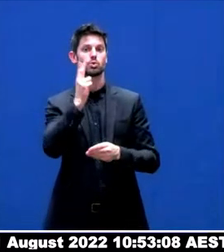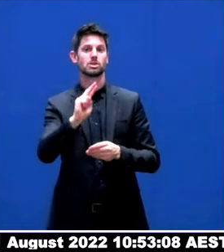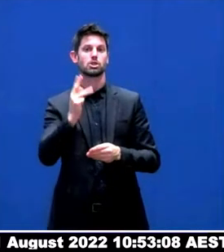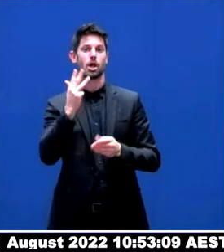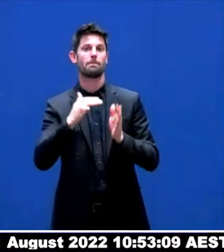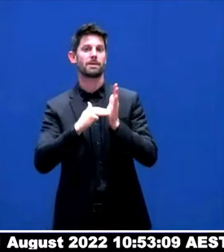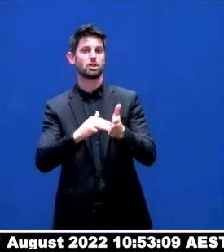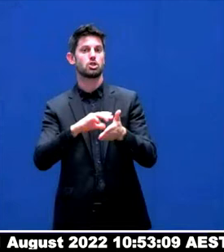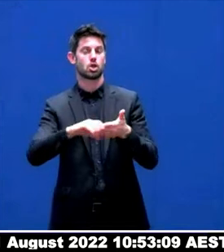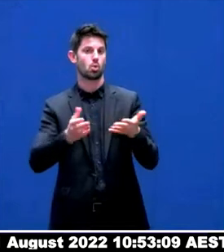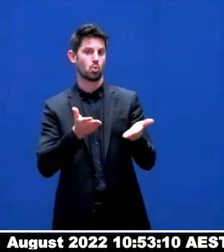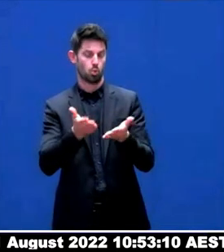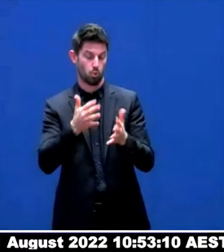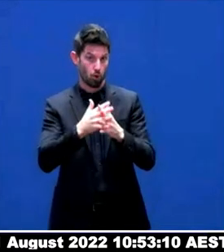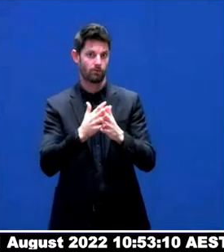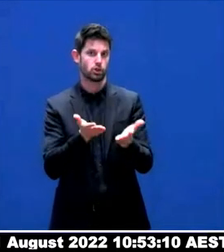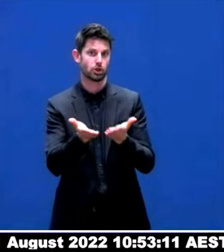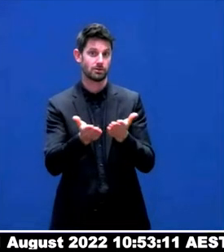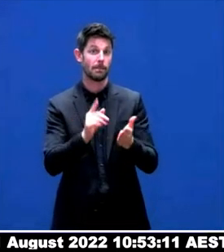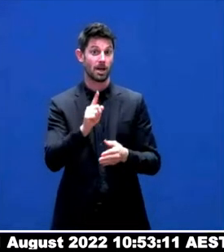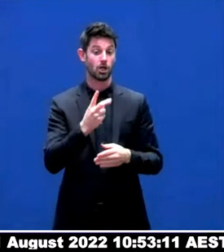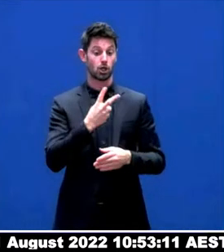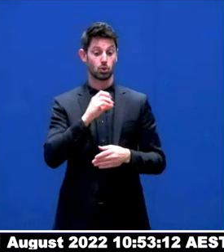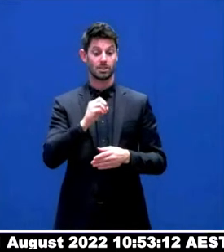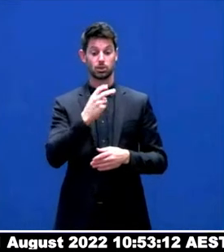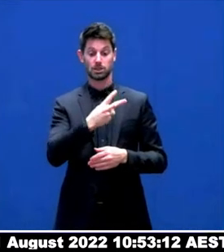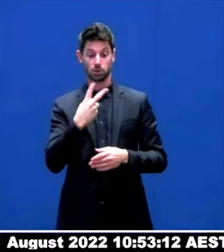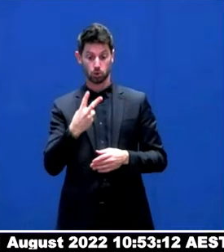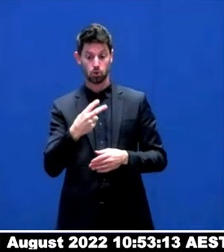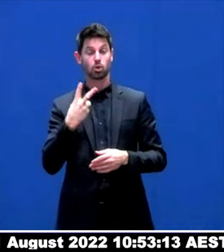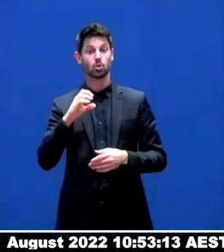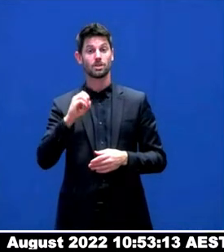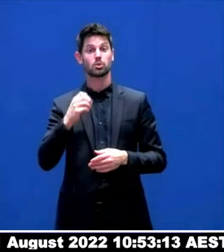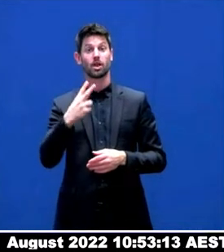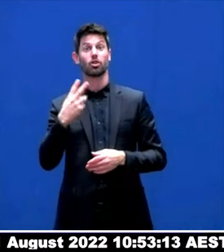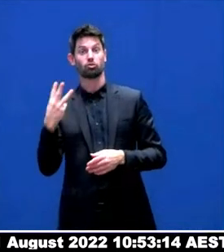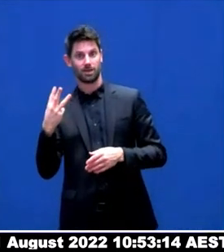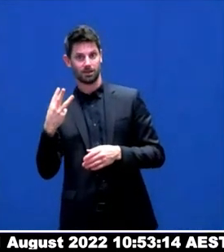statement indicates that for the 2022/2023 period it's $135 million.